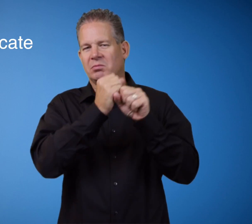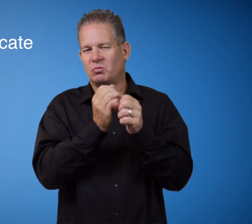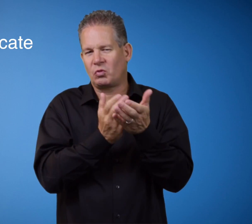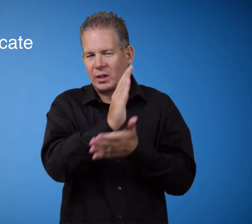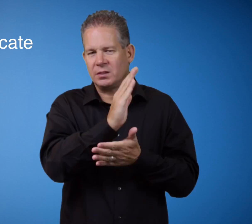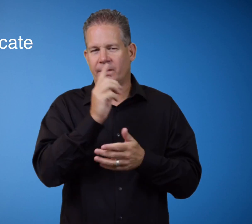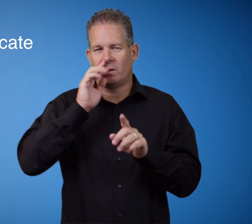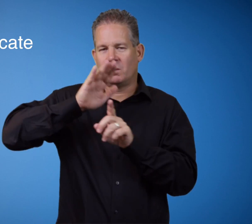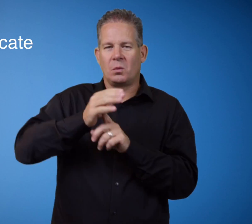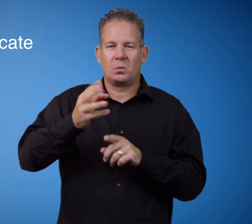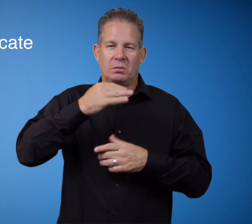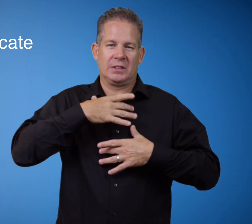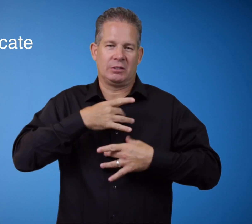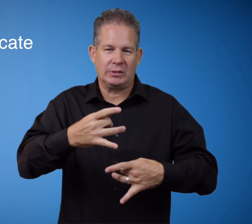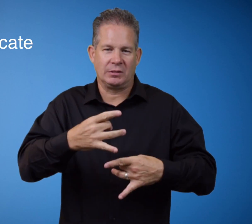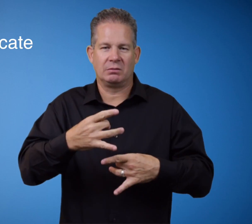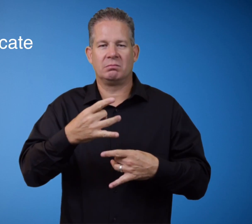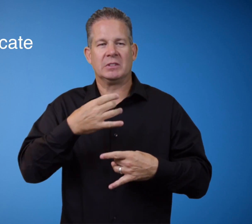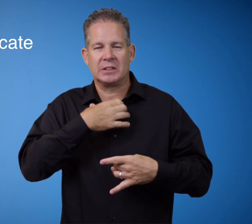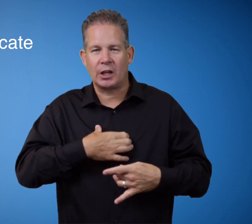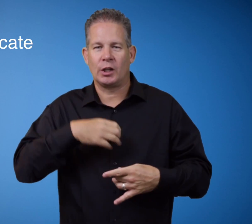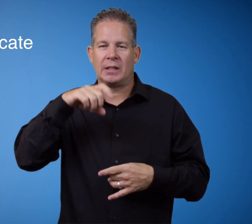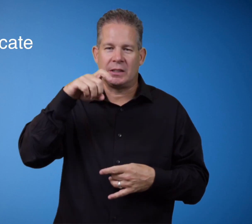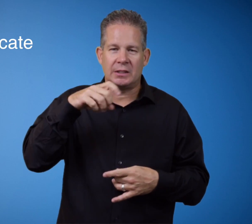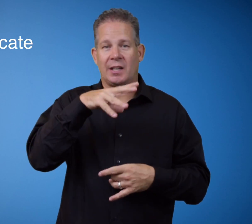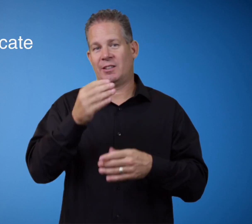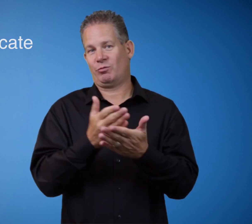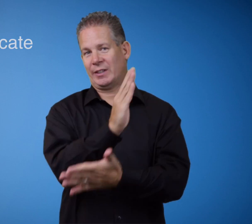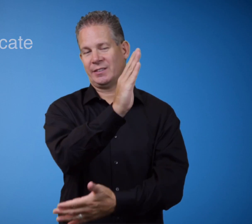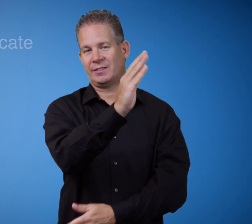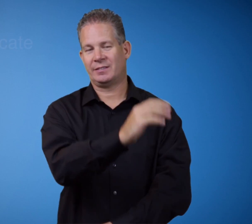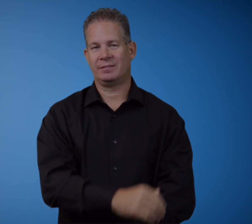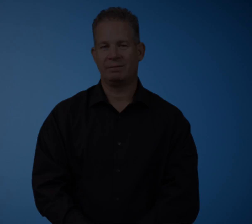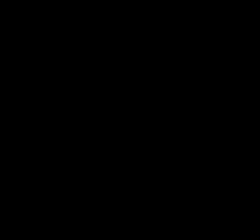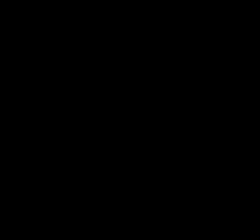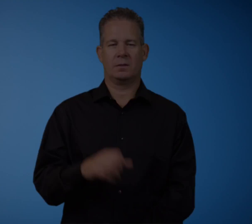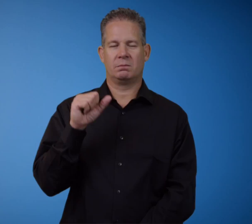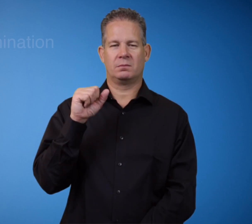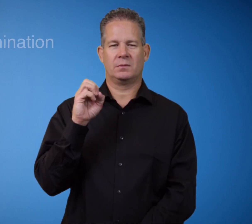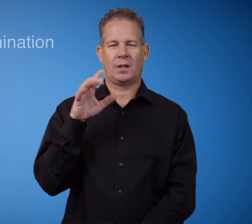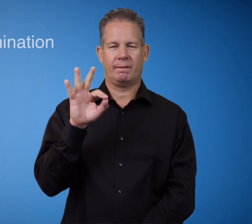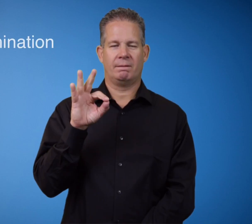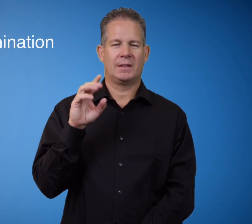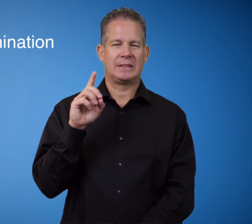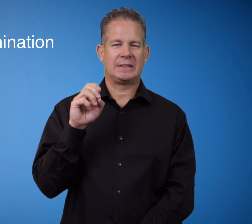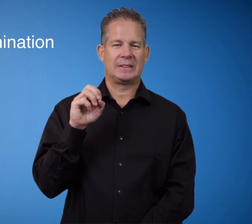communicate their rights, interests, desires and needs. Self-determination.